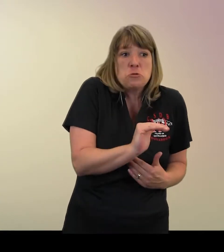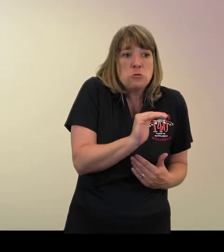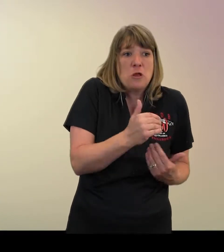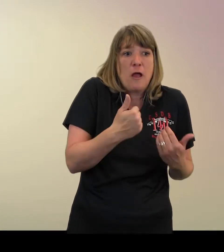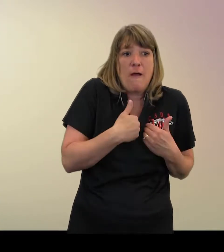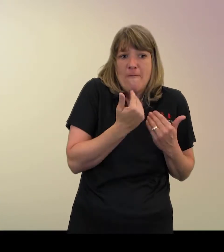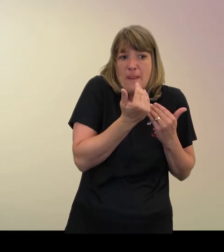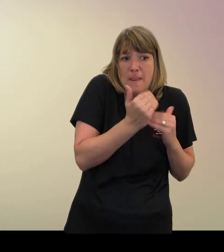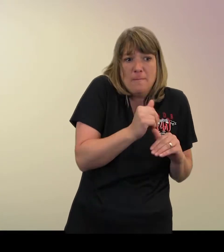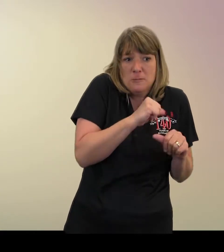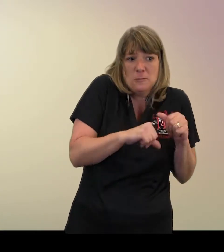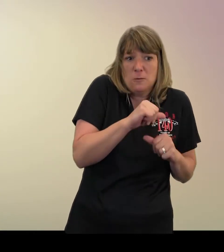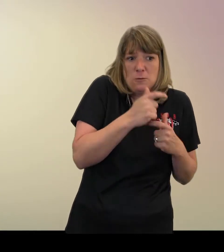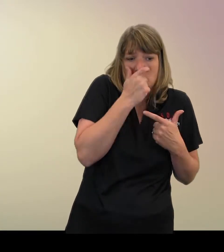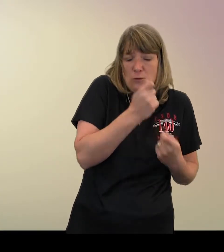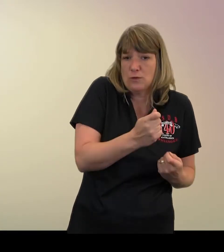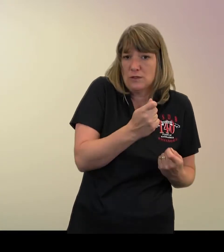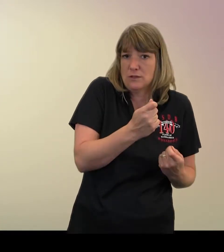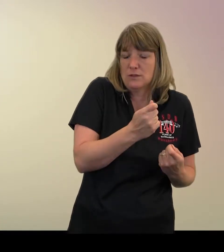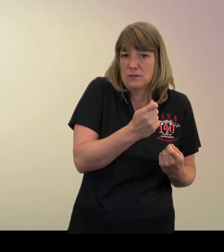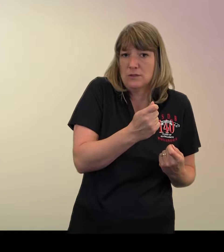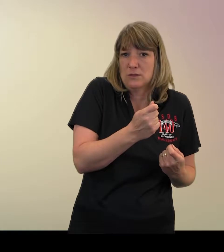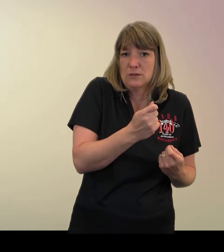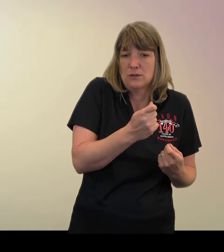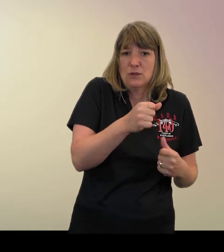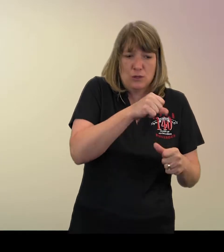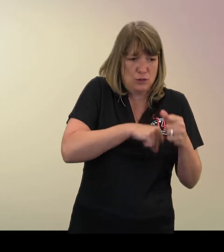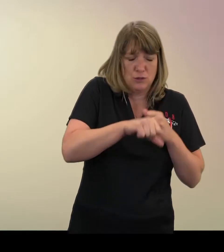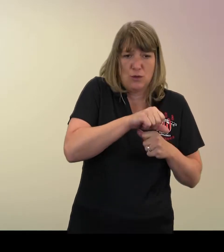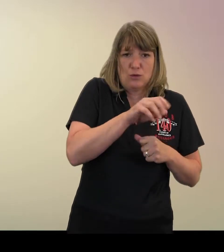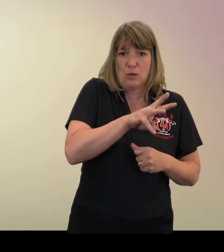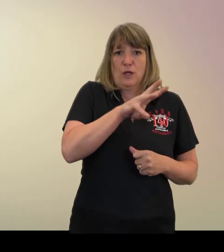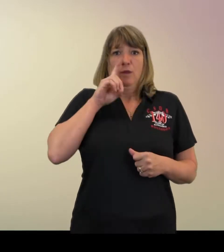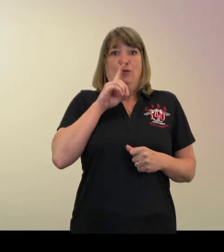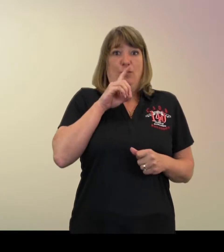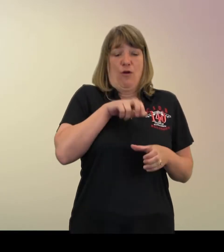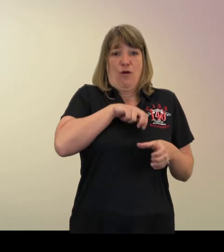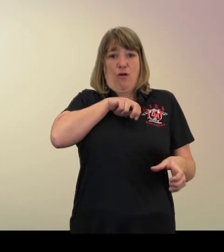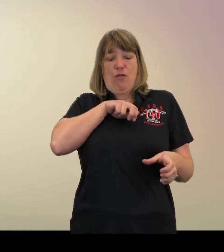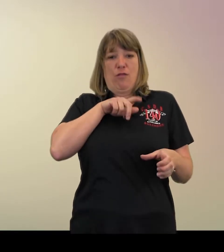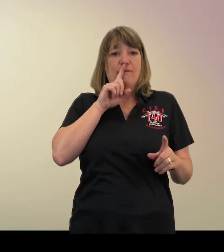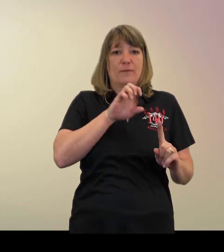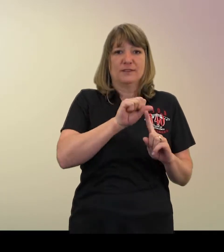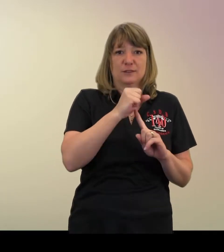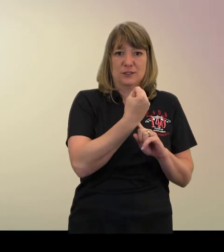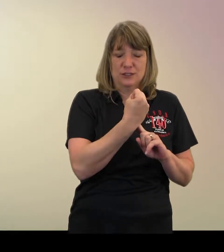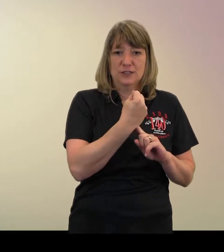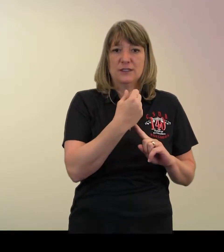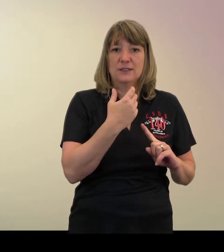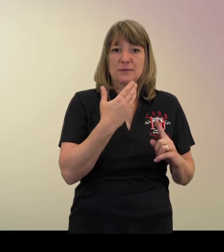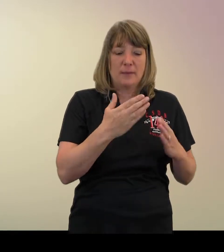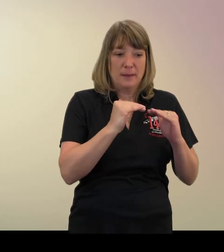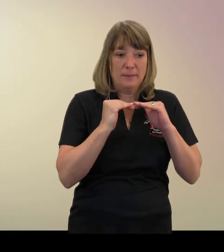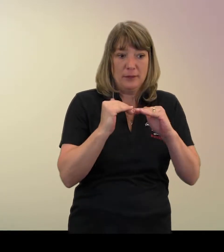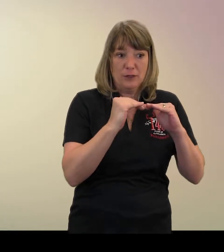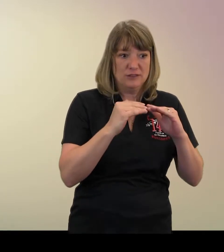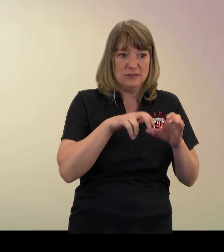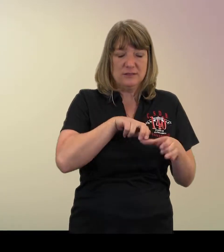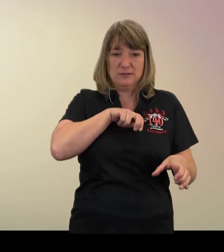very limited social interest, and who are socially withdrawing in situations, where there are peers around,